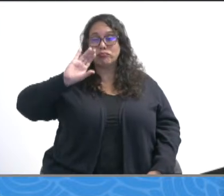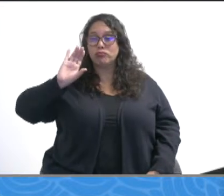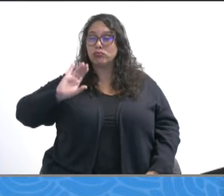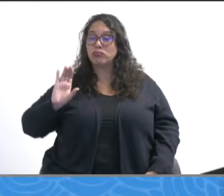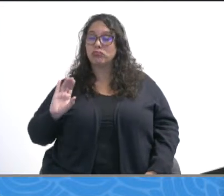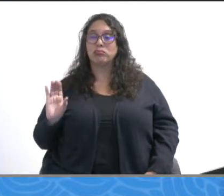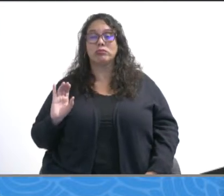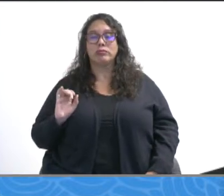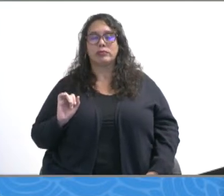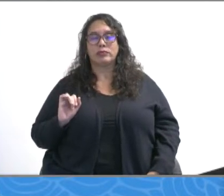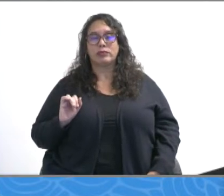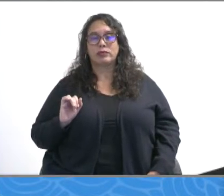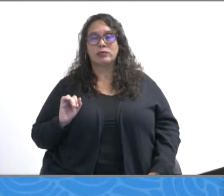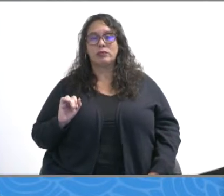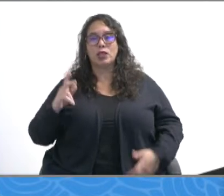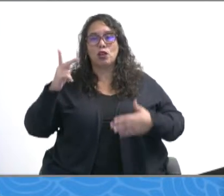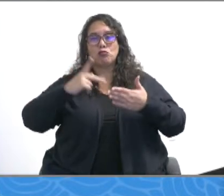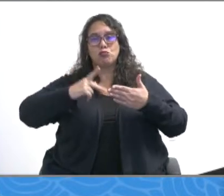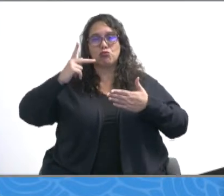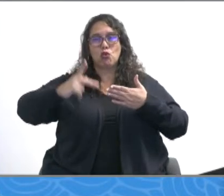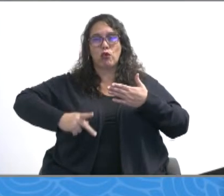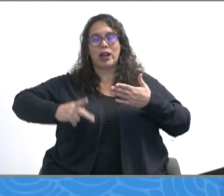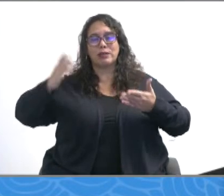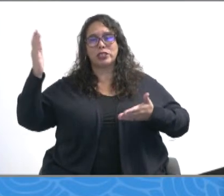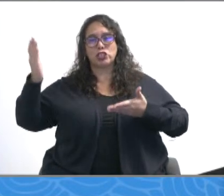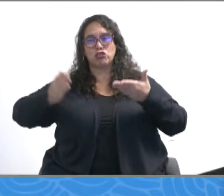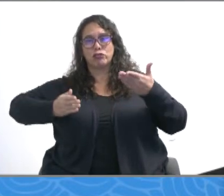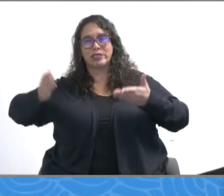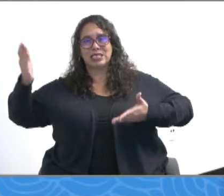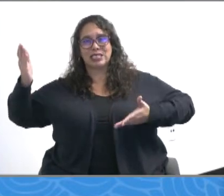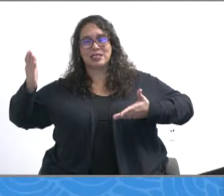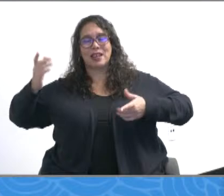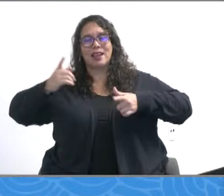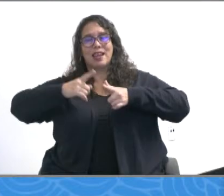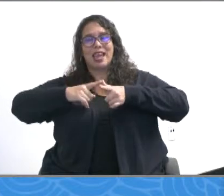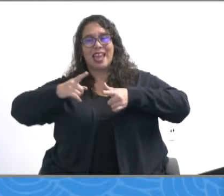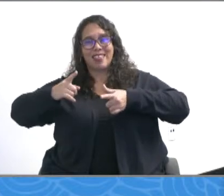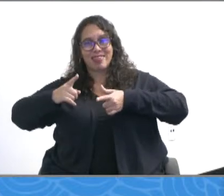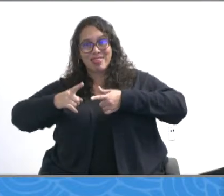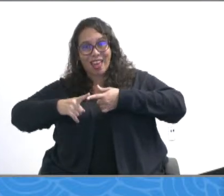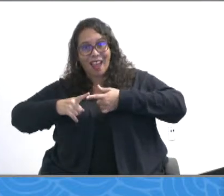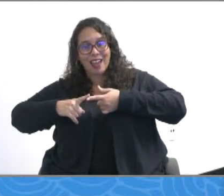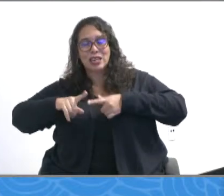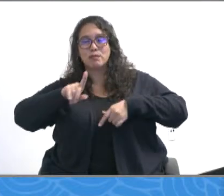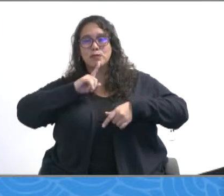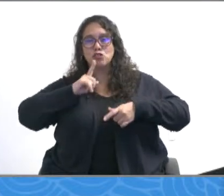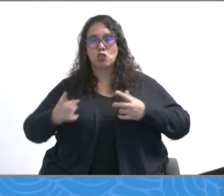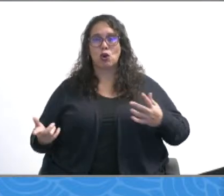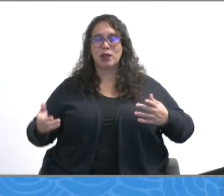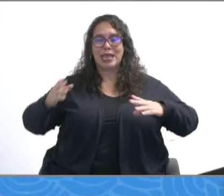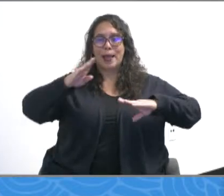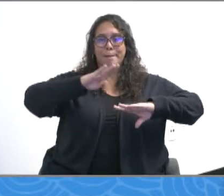we're looking at programs and services, and then ensuring that they meet student need